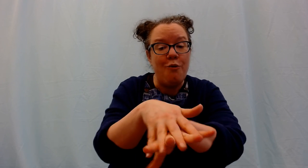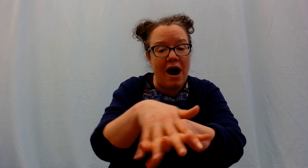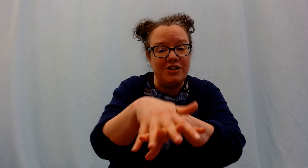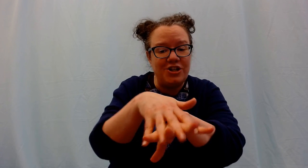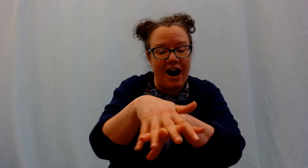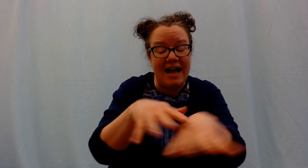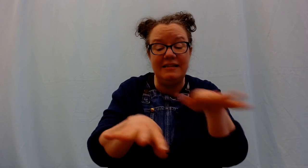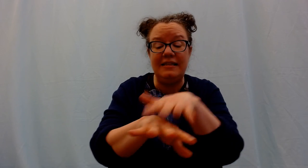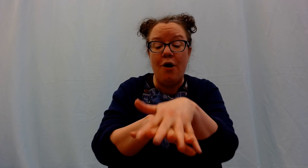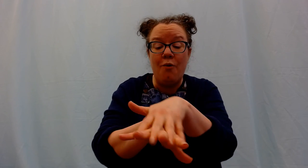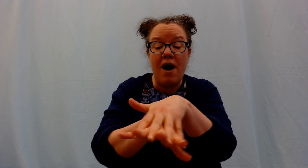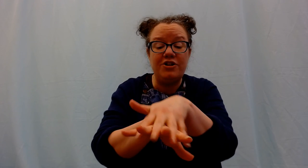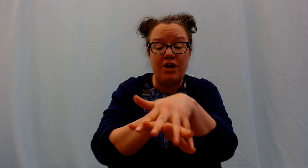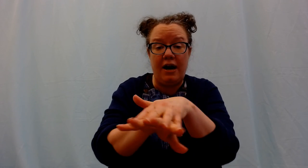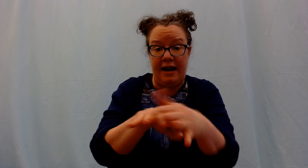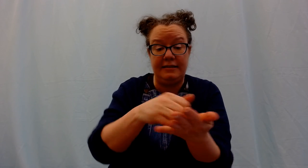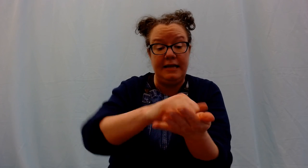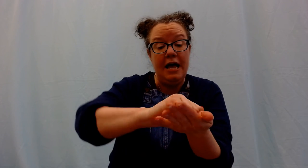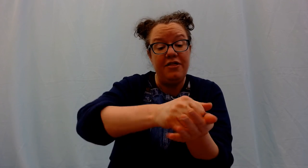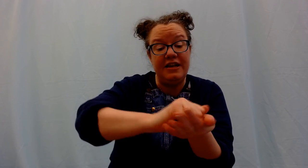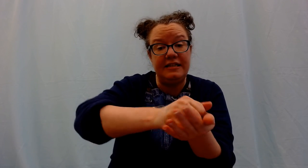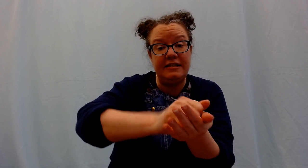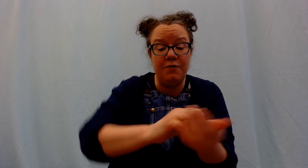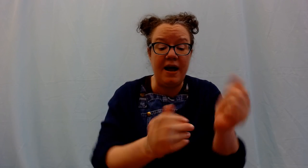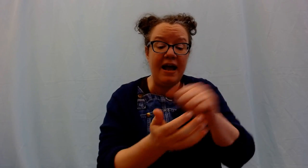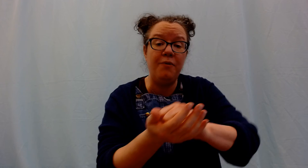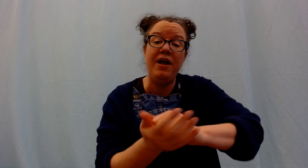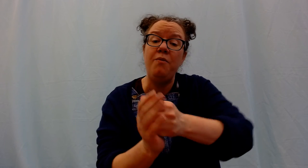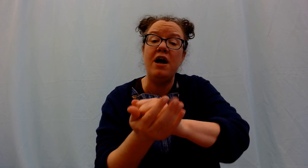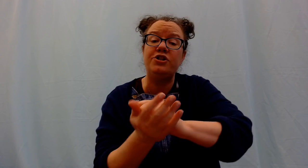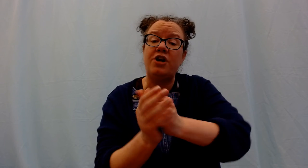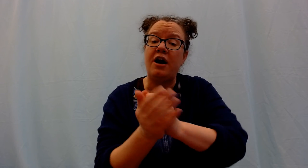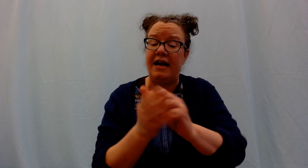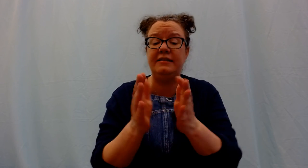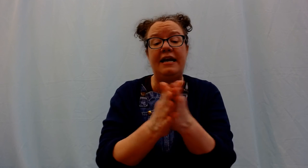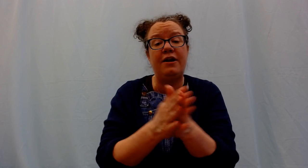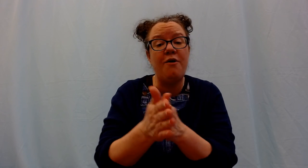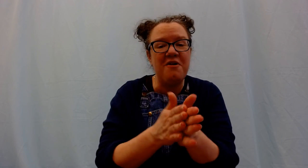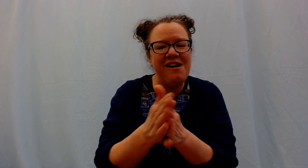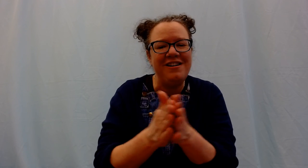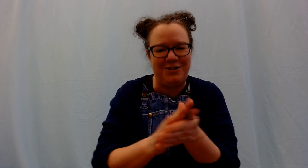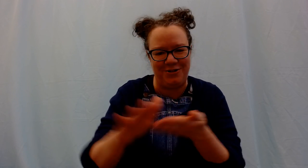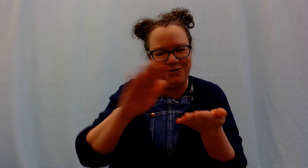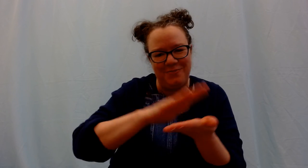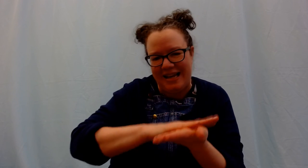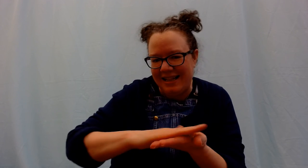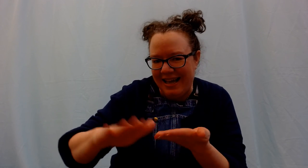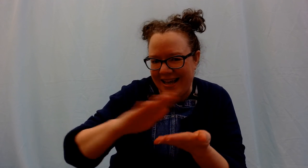#wash our hands, wash our hands. This is the way we wash our hands in order to be clean.#